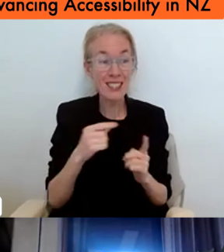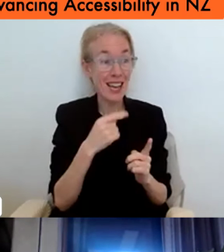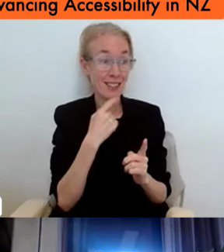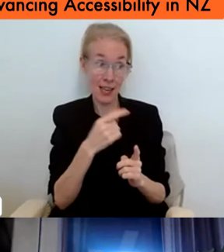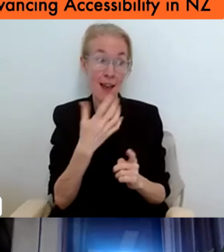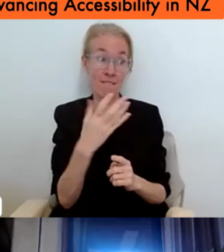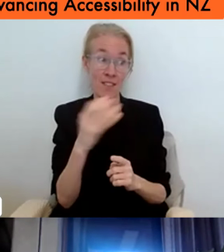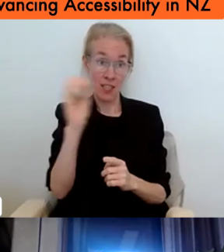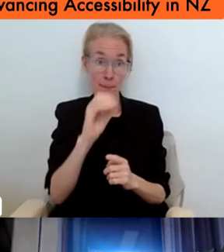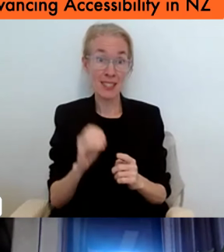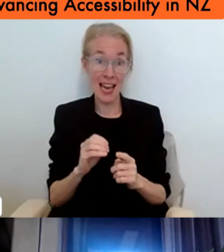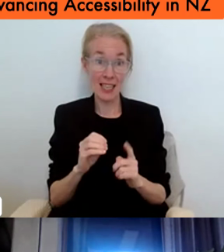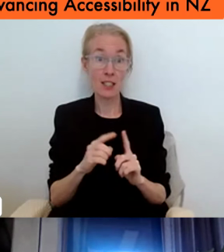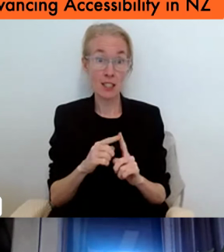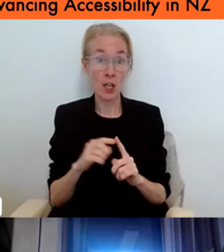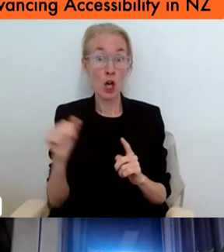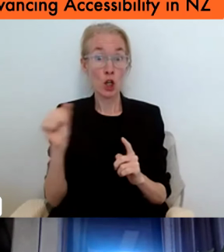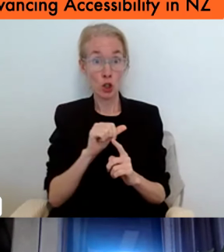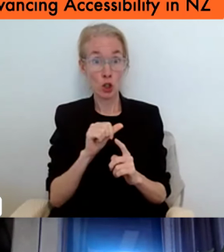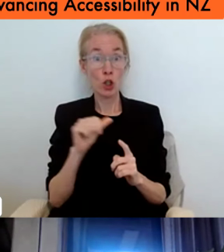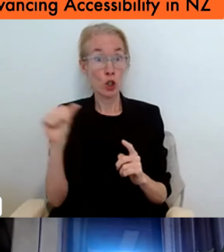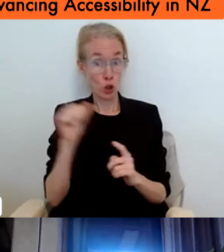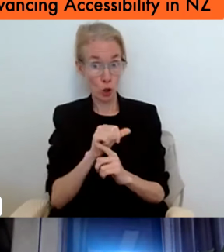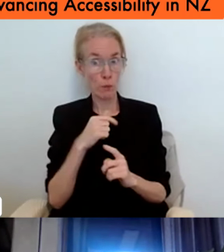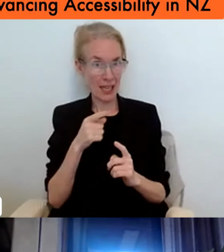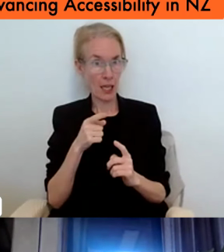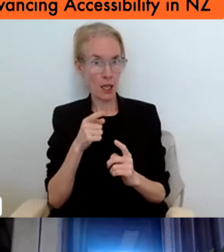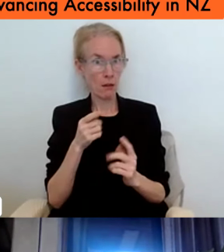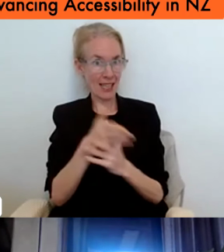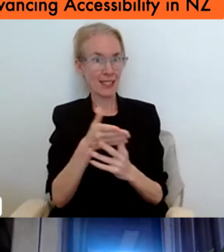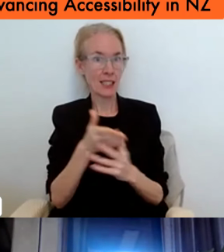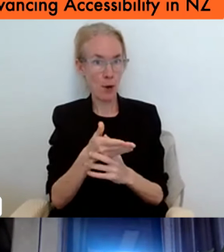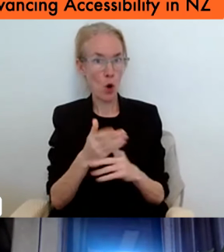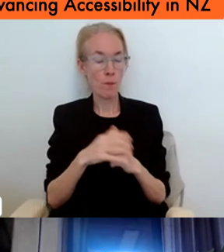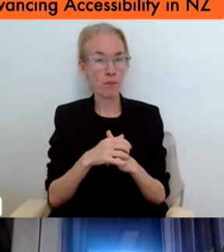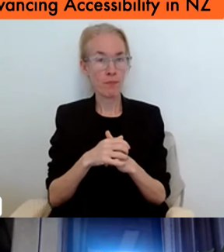visitable. When we talk about legislation, most countries have actually started